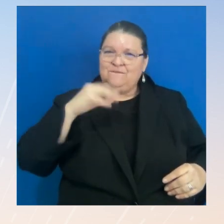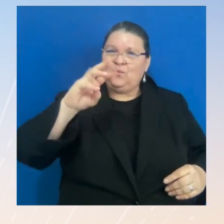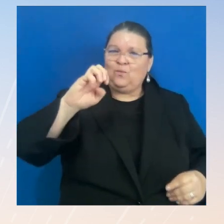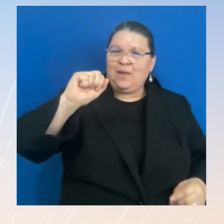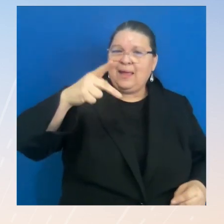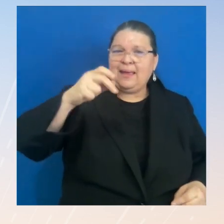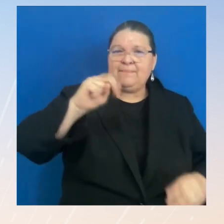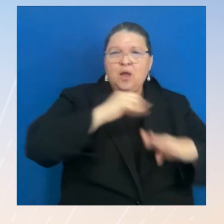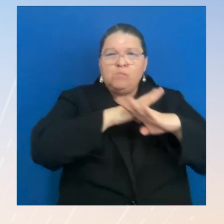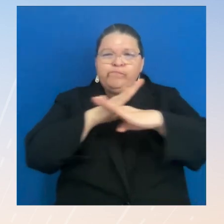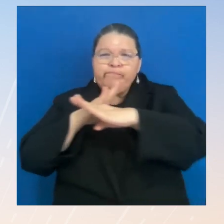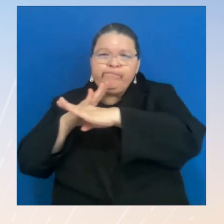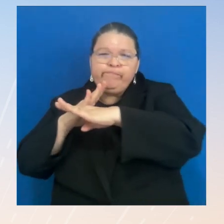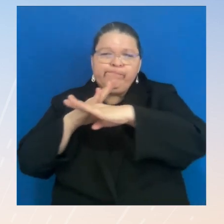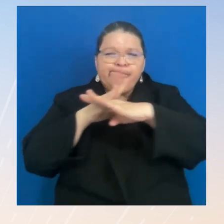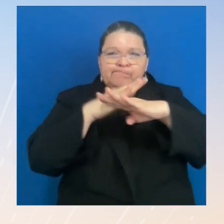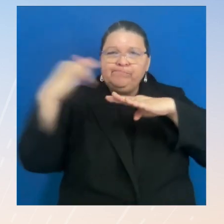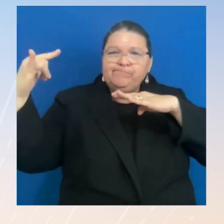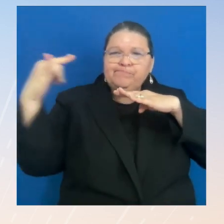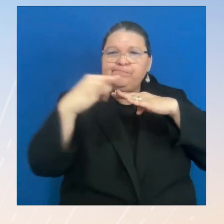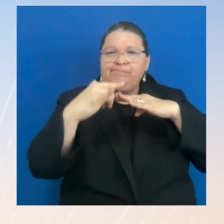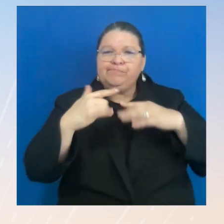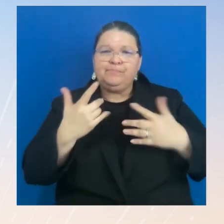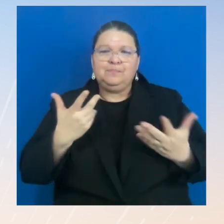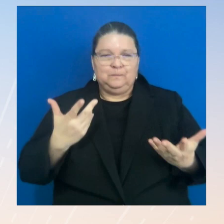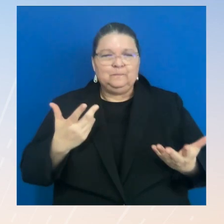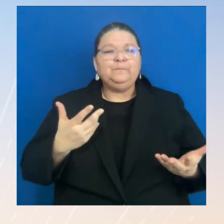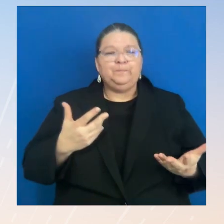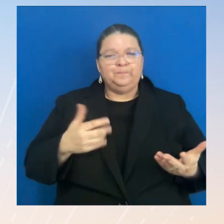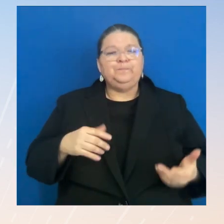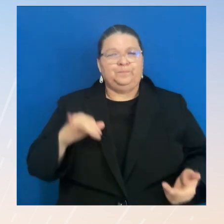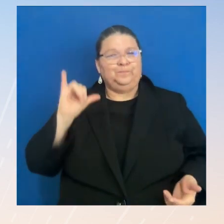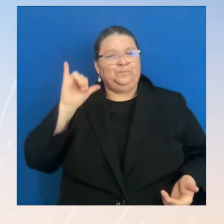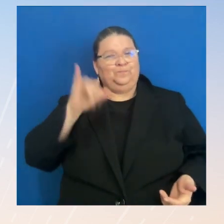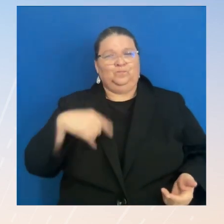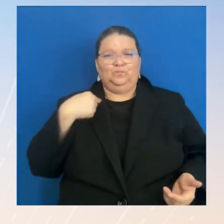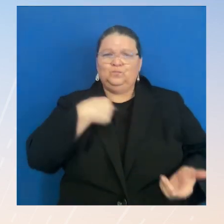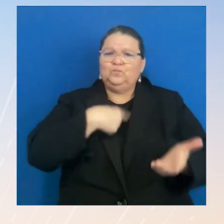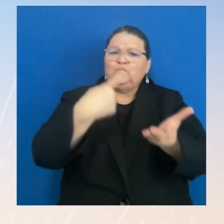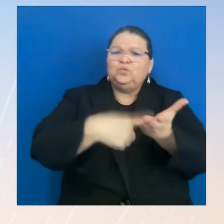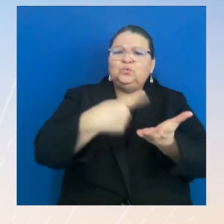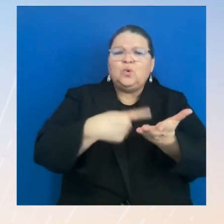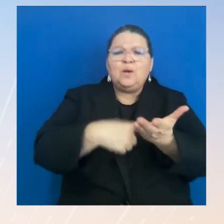is what is most effective in combating and fighting the type of war the Russians are fighting.